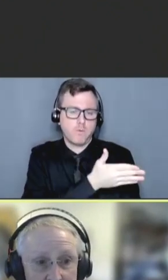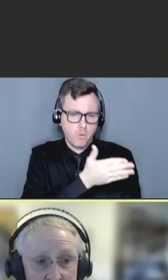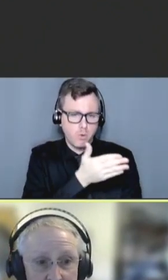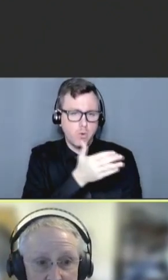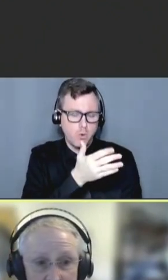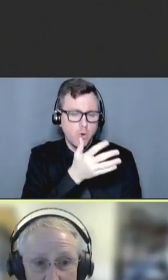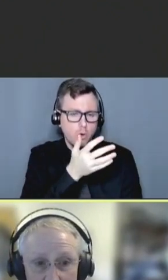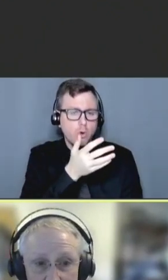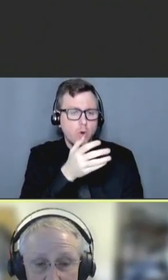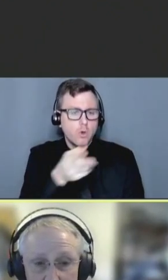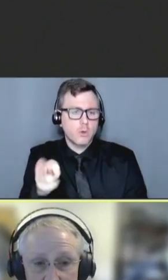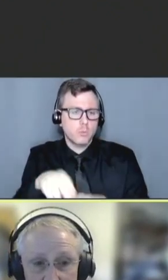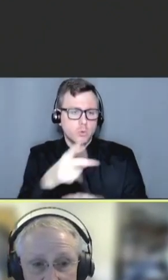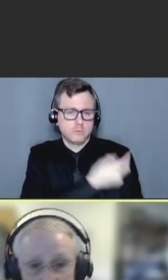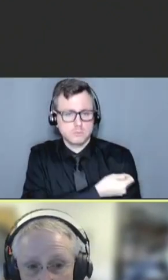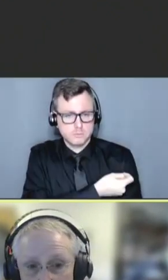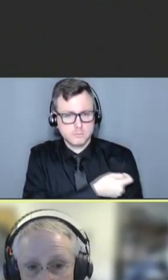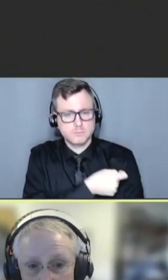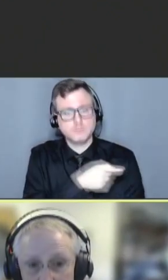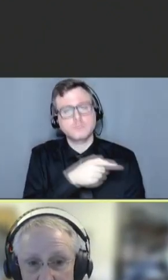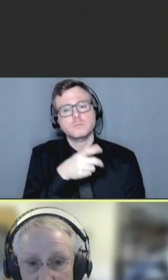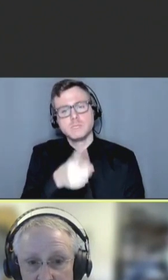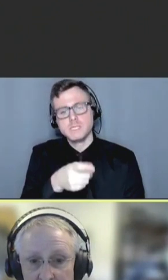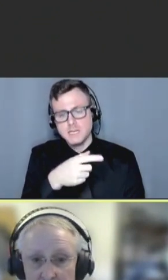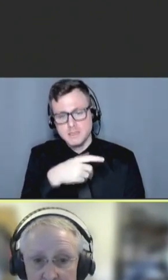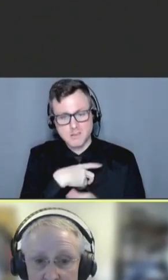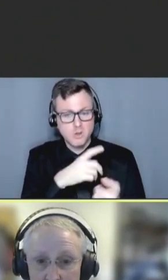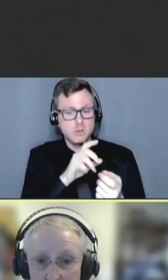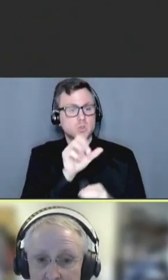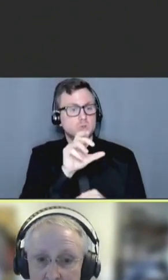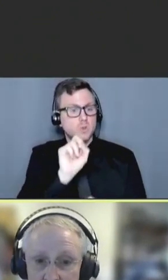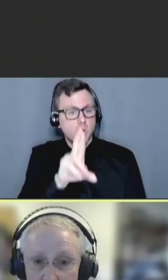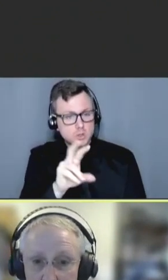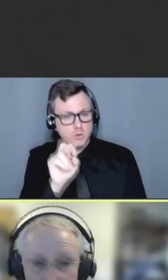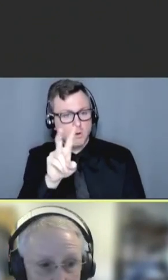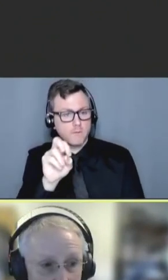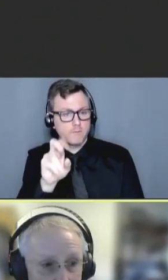incidence of SARS-CoV-2 infection was rapidly changing during the time of bivalent booster